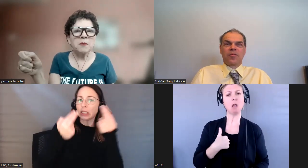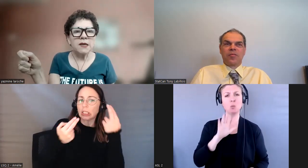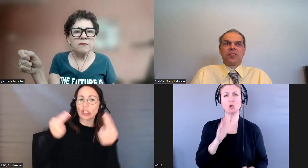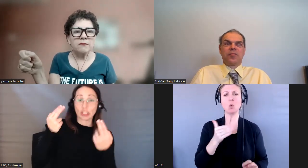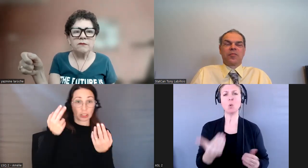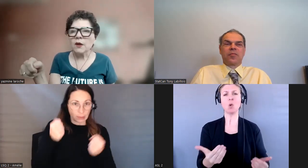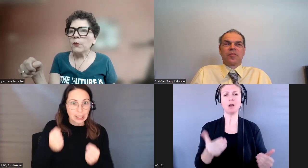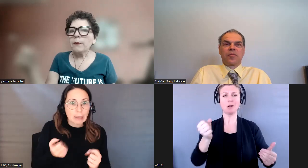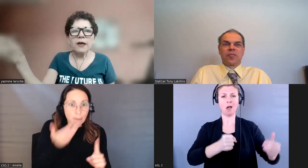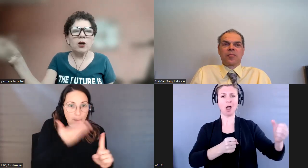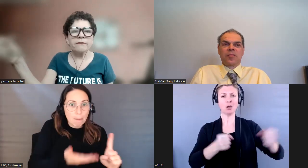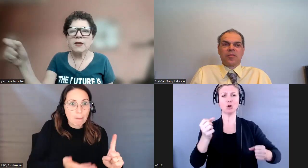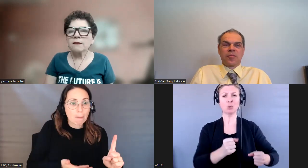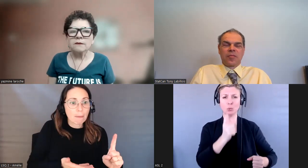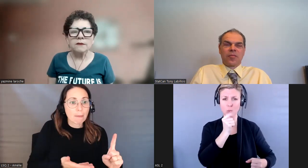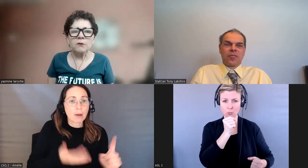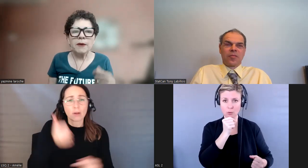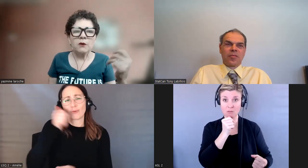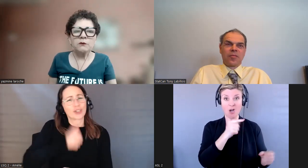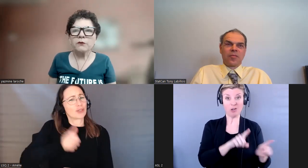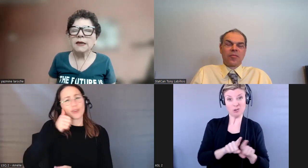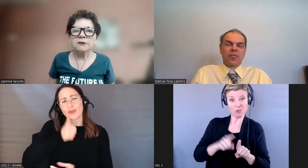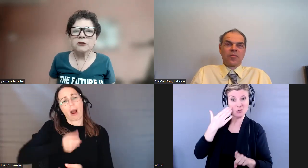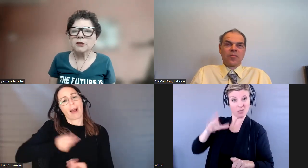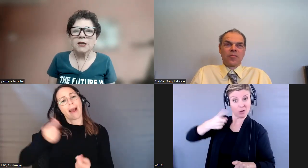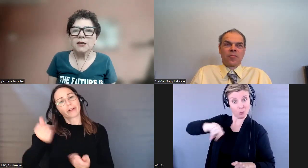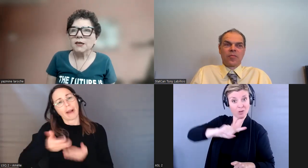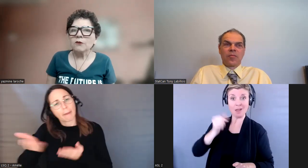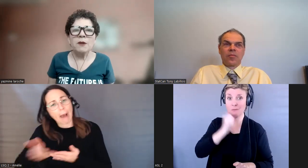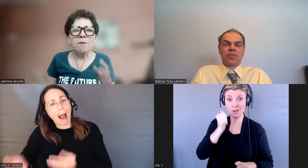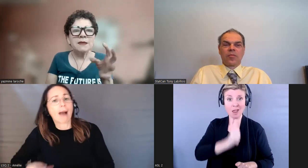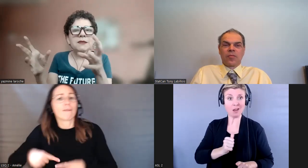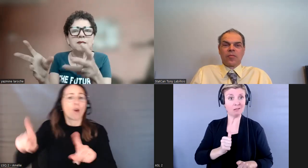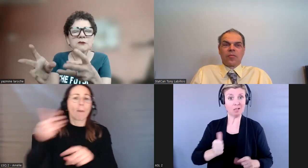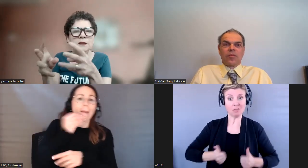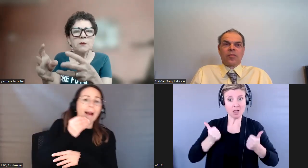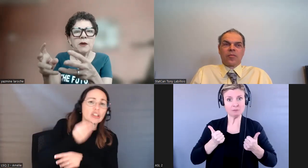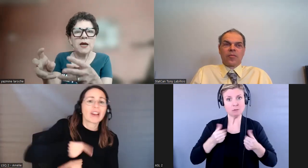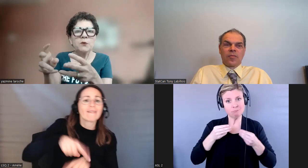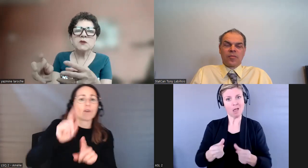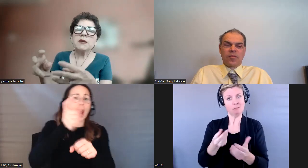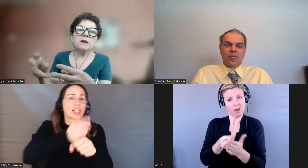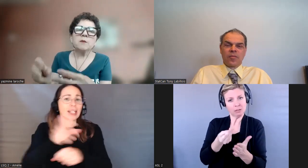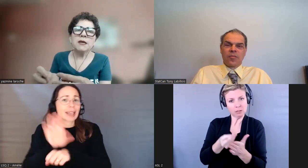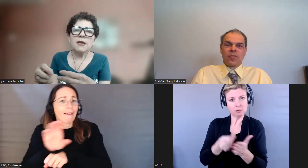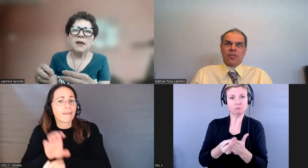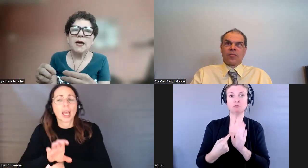money we buy coffee we might go out for lunch we make decisions about how we spend our money